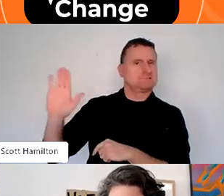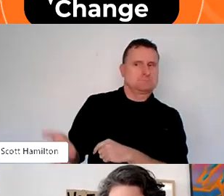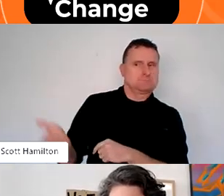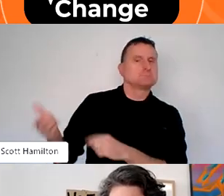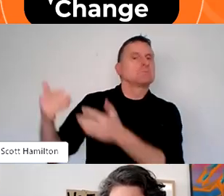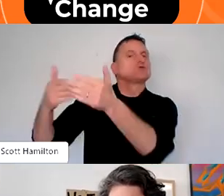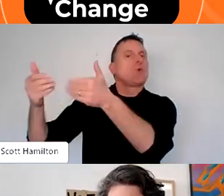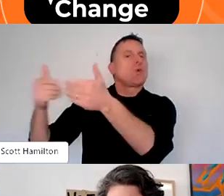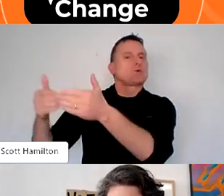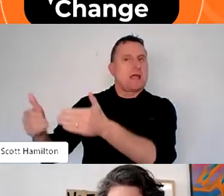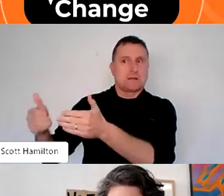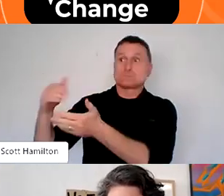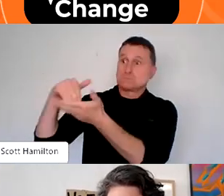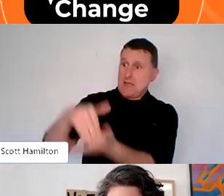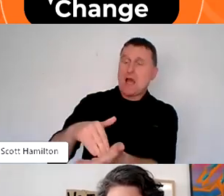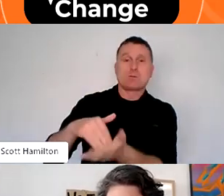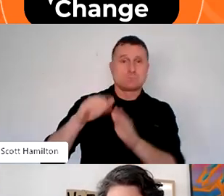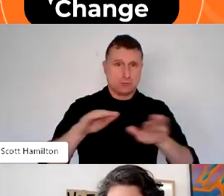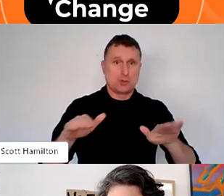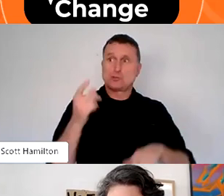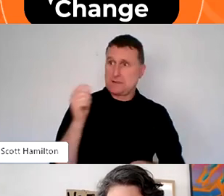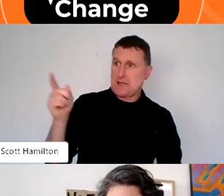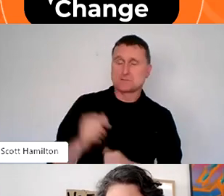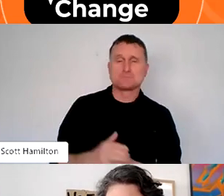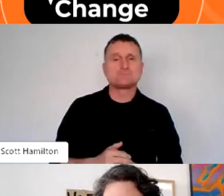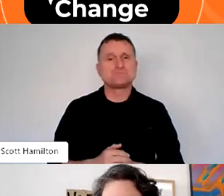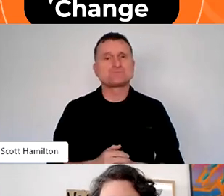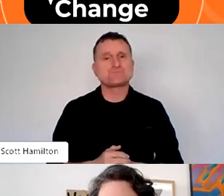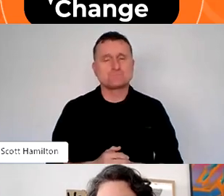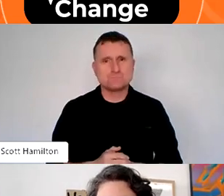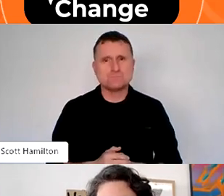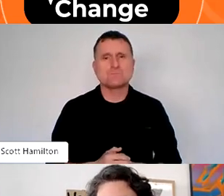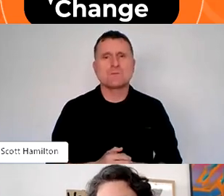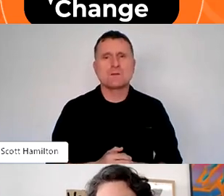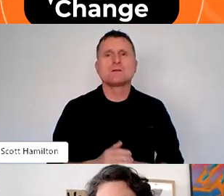at our schools. Thank you. I think some of the things that we spoke